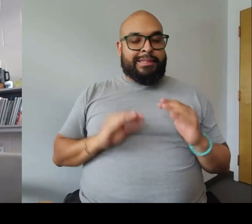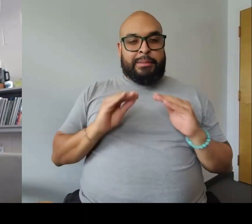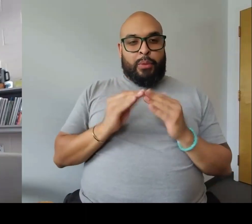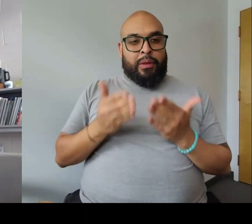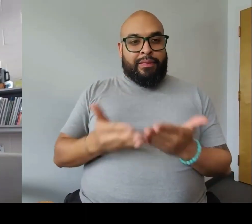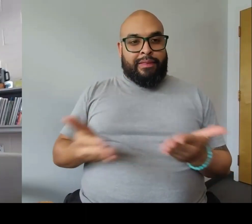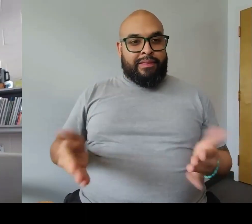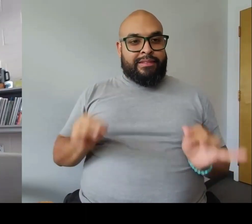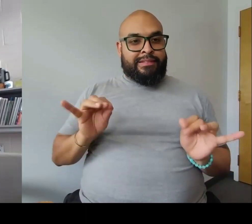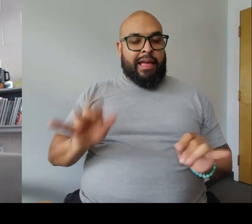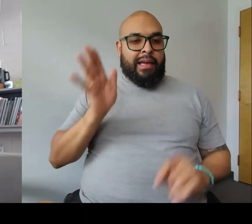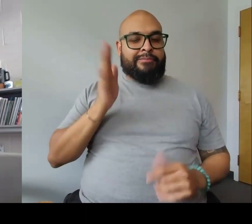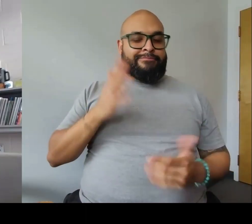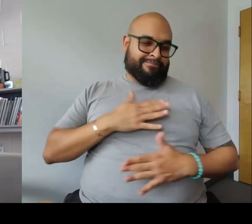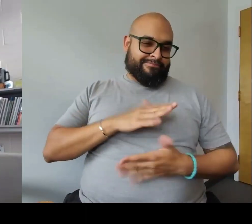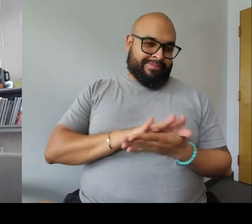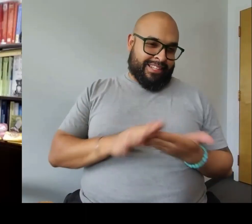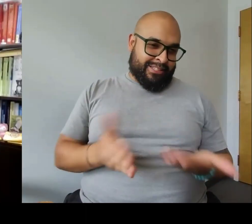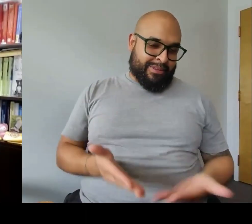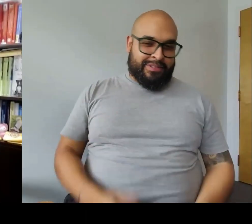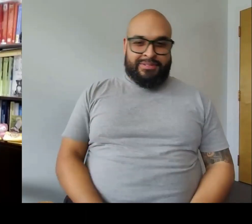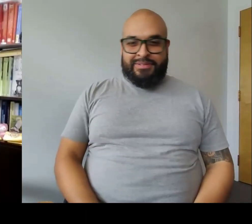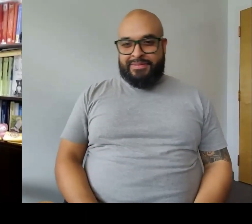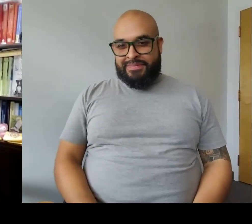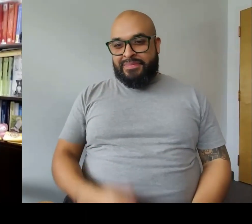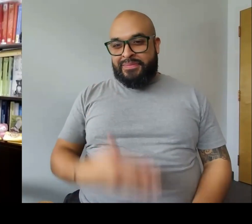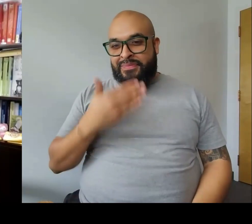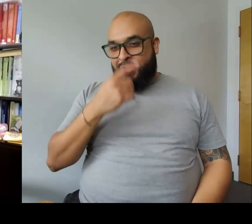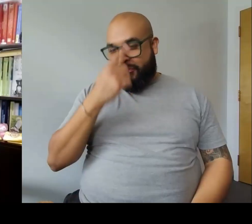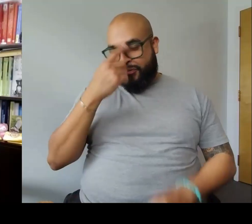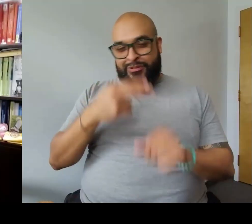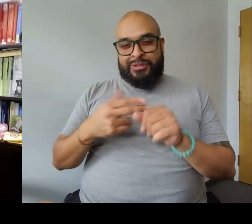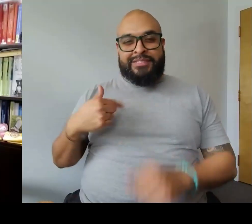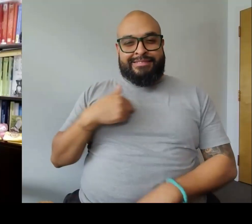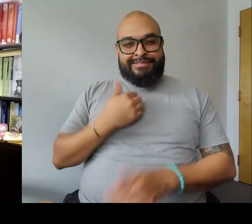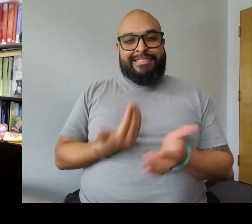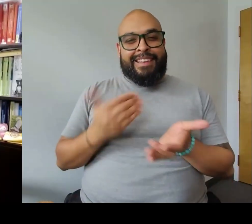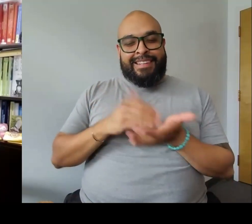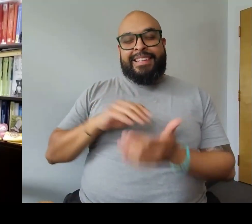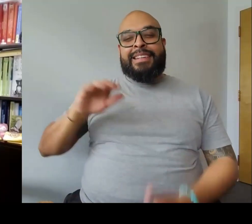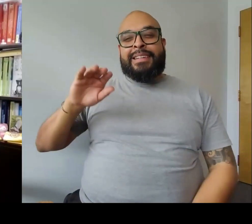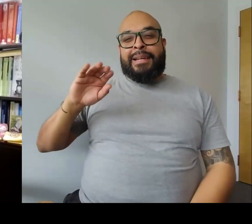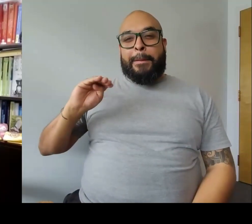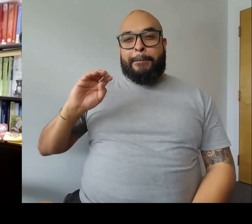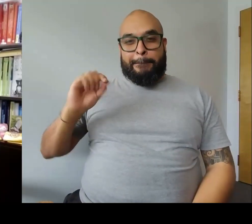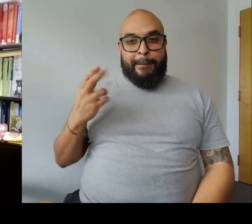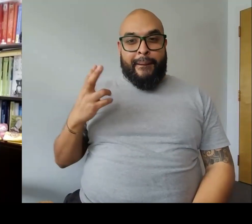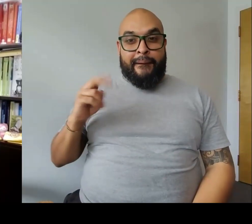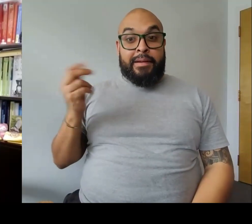So it's good to be here. Thank you for joining us again, Meaghan. And now we're going to go on to Carol.